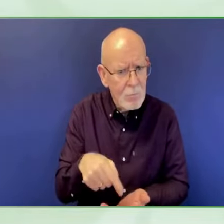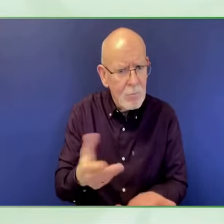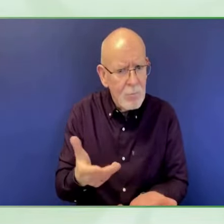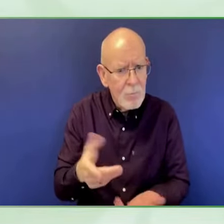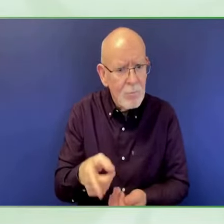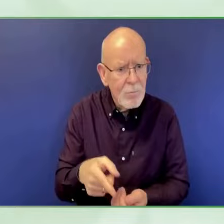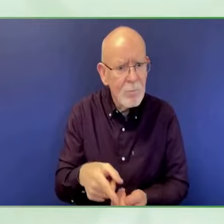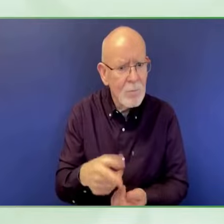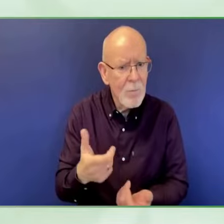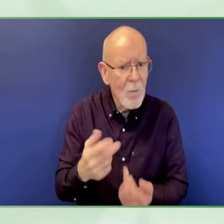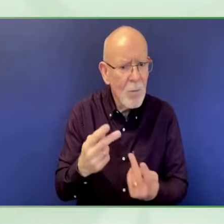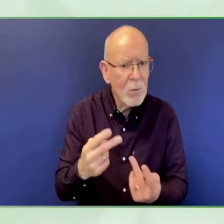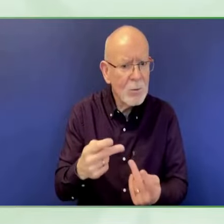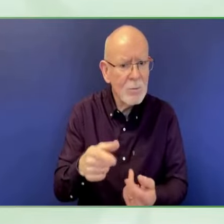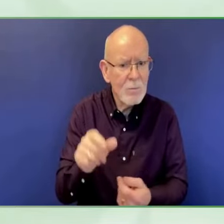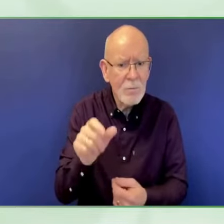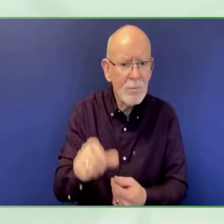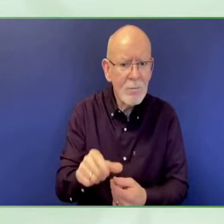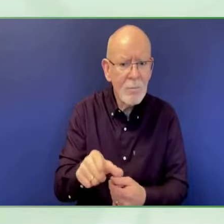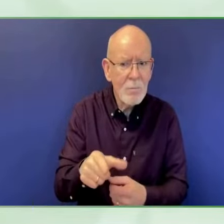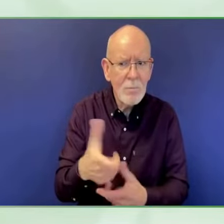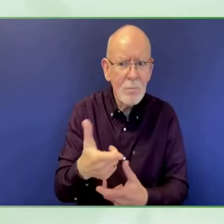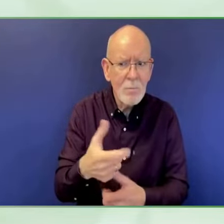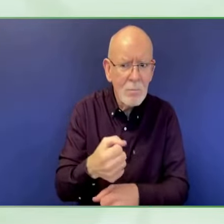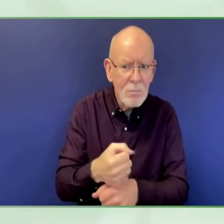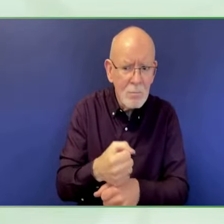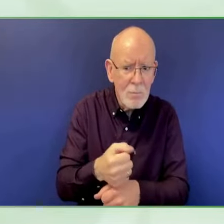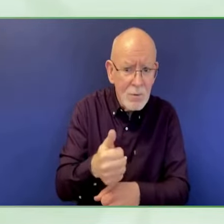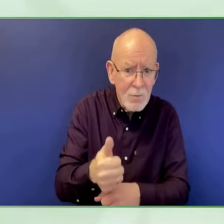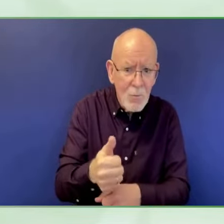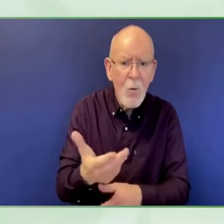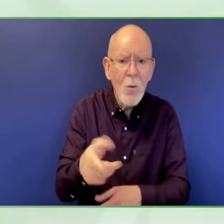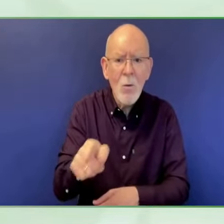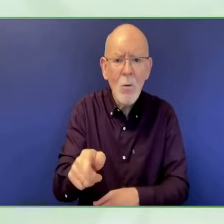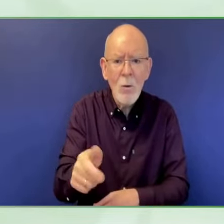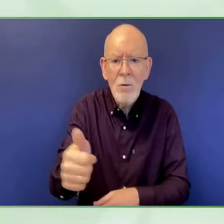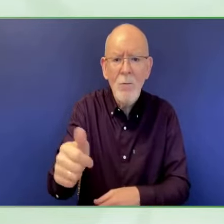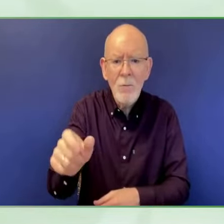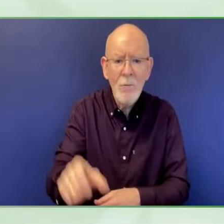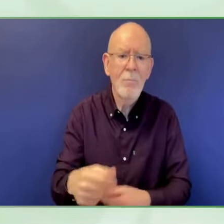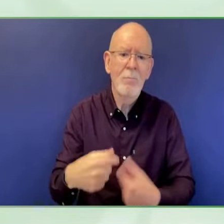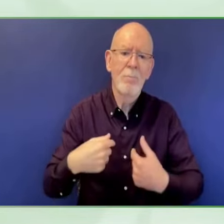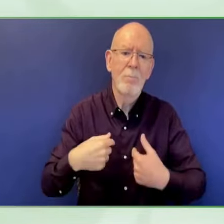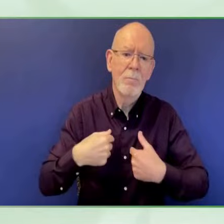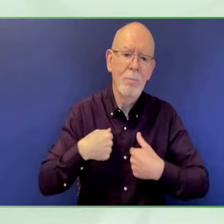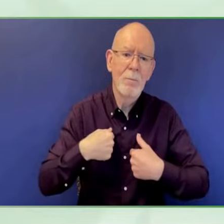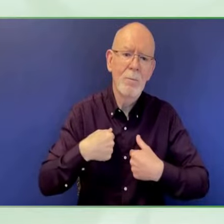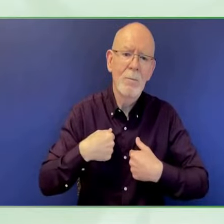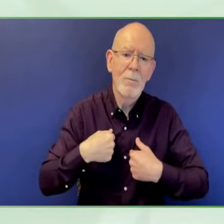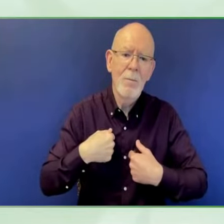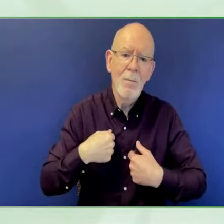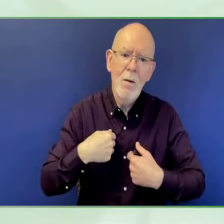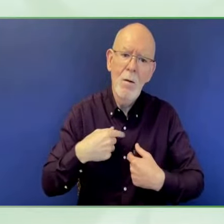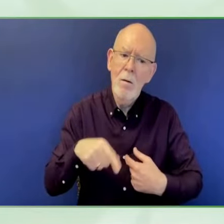I have short hair cut, white shirt and black jacket.